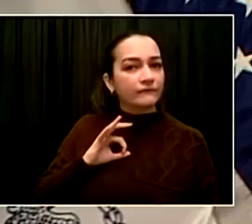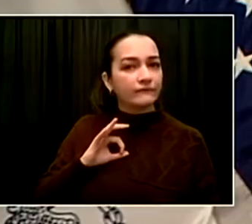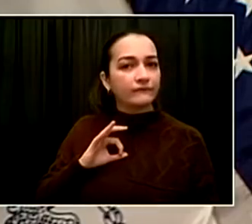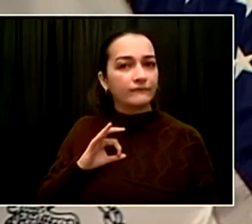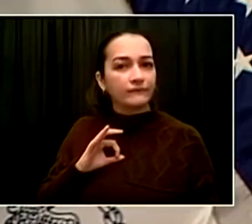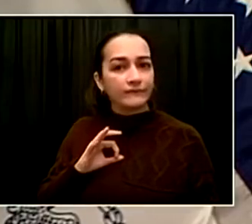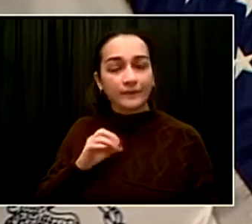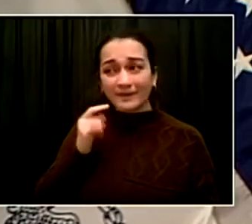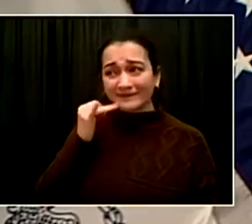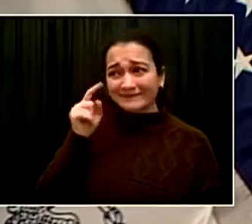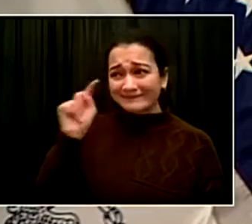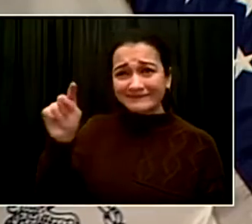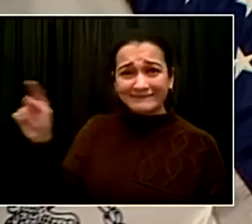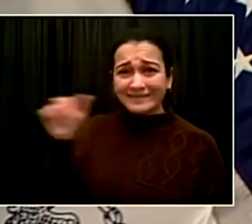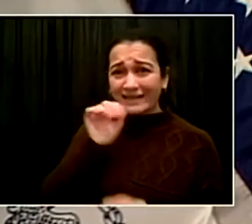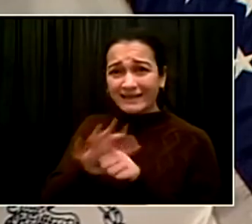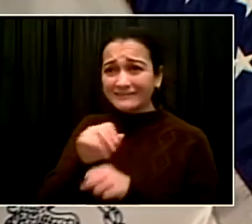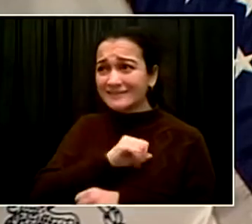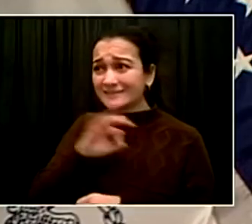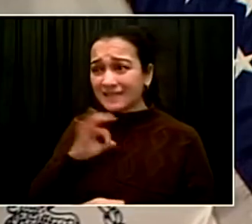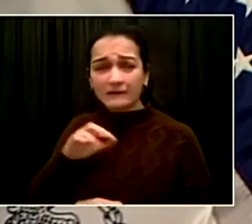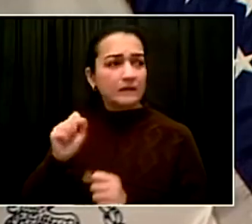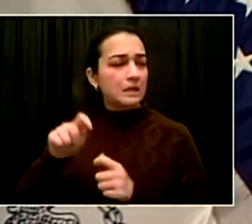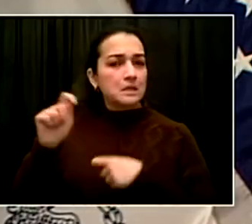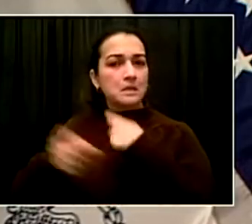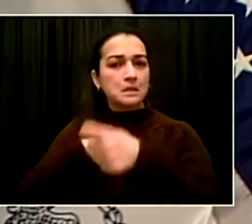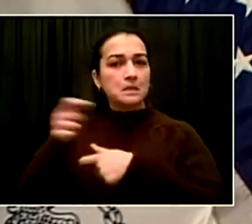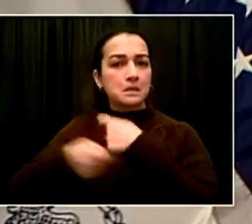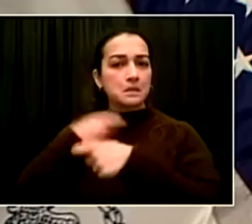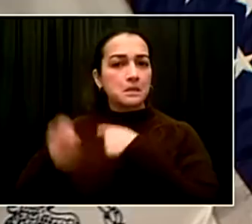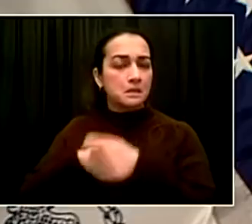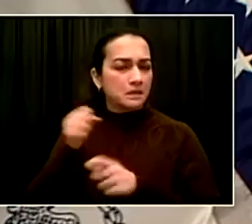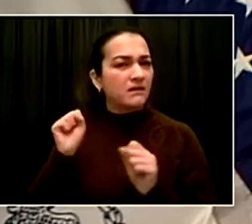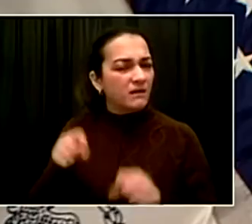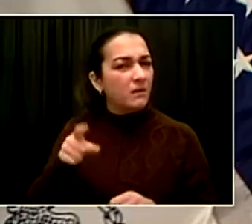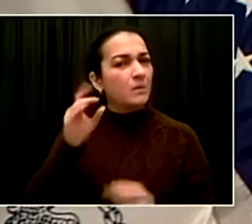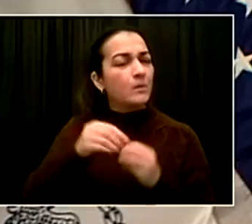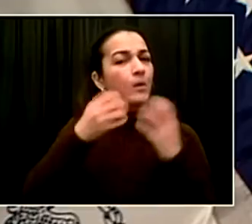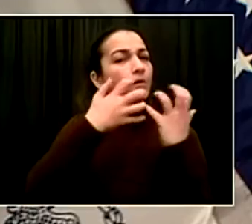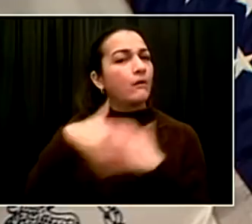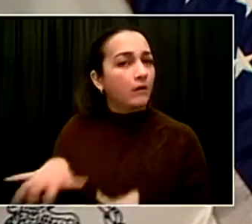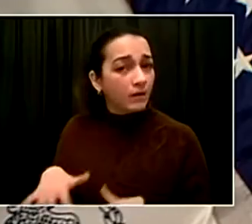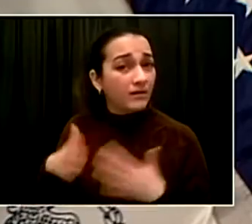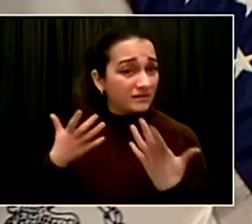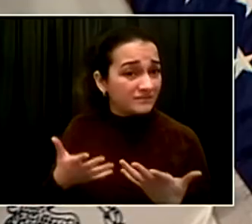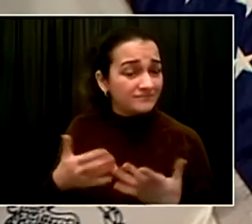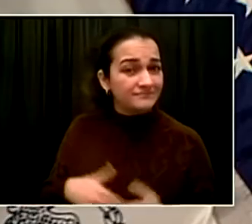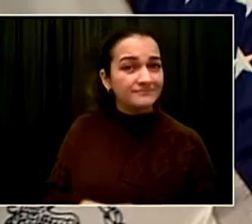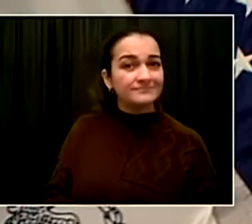MORNING TO ANY SITES THAT DON'T HAVE ALL THEIR FULL COMPLIMENT OF PERSONNEL AND OBVIOUSLY THIS